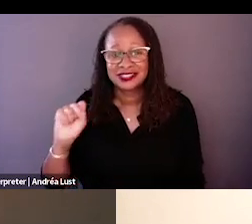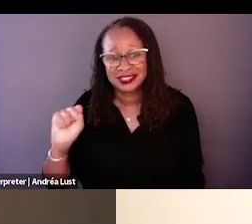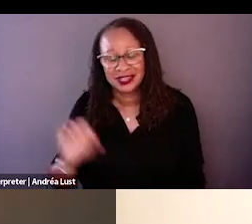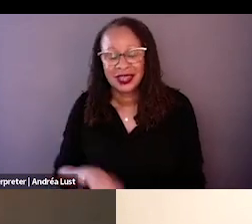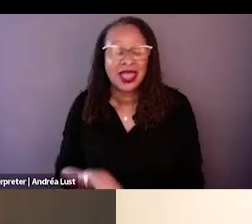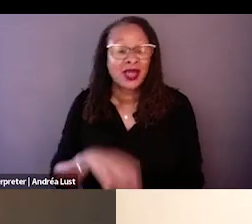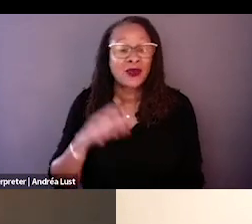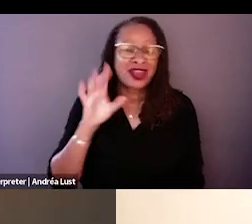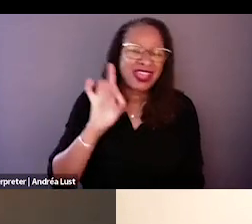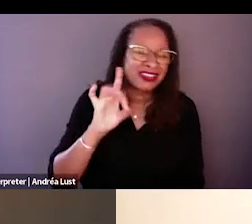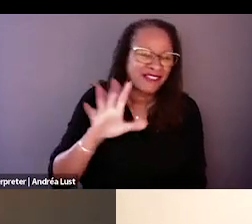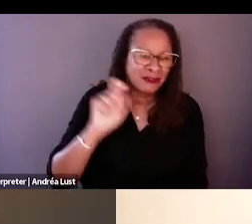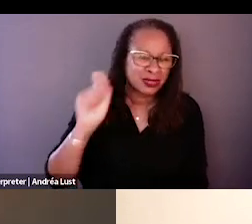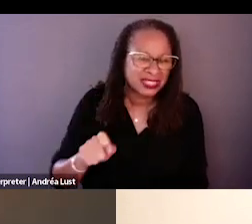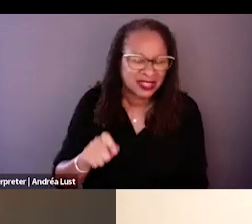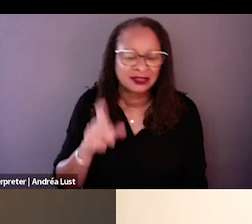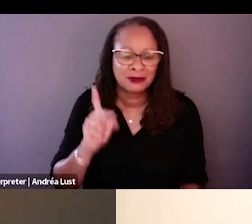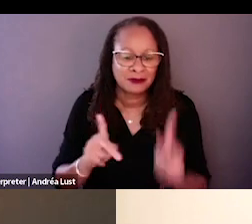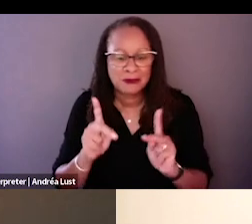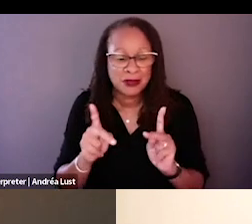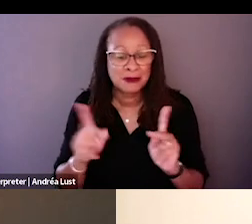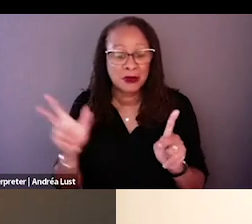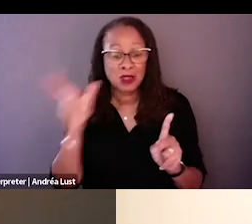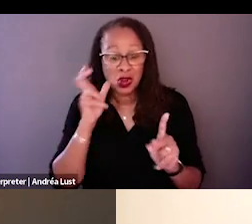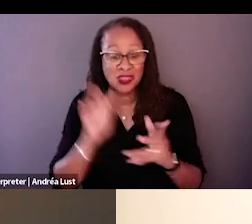shadows." It's appropriate for this.